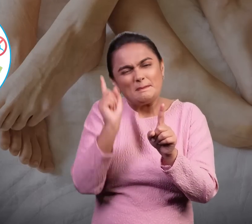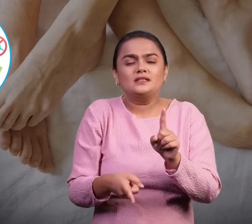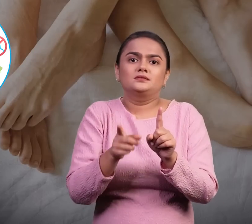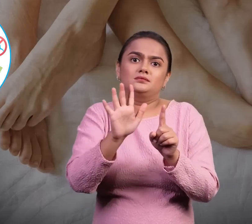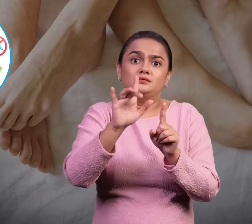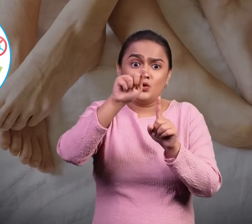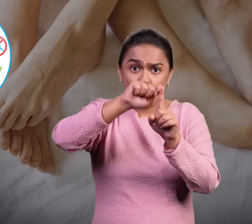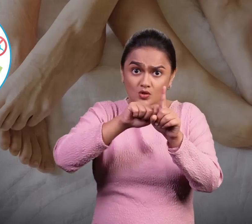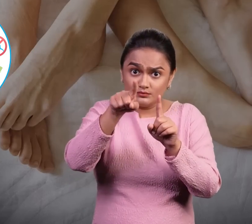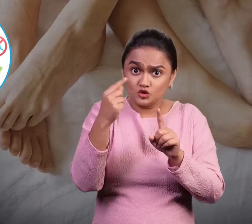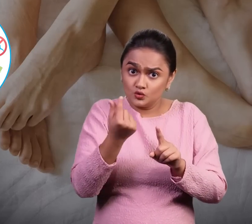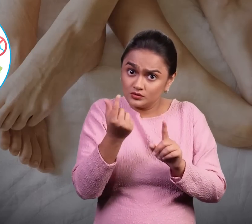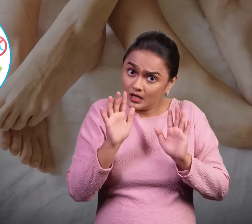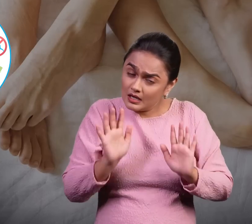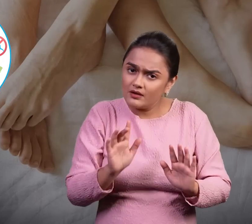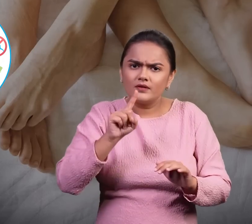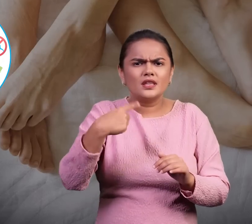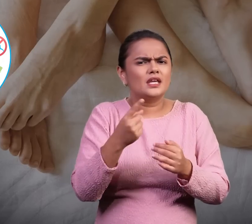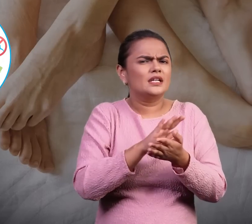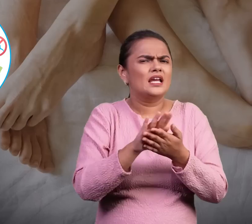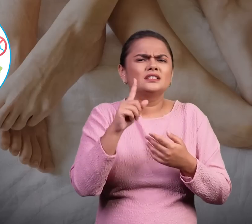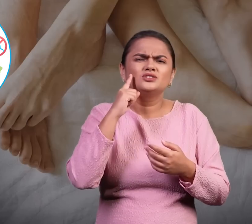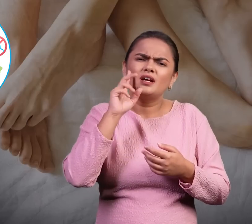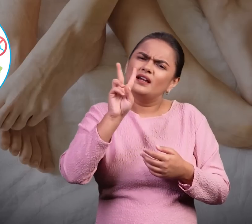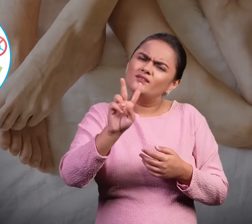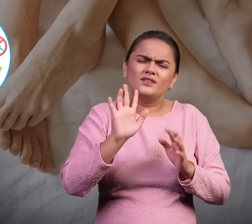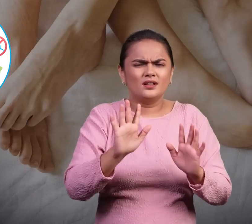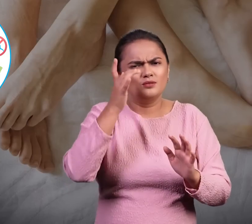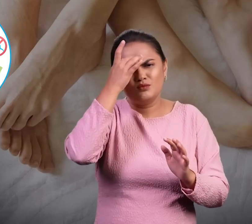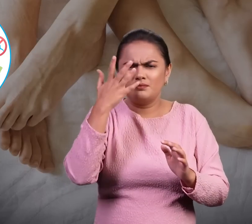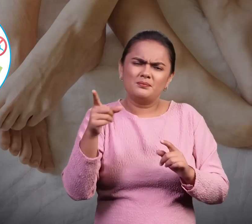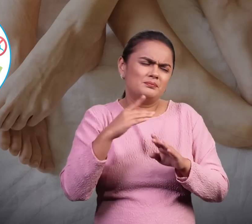You can prevent HIV if you use a condom.